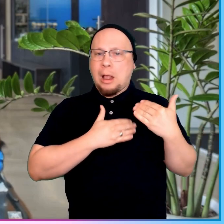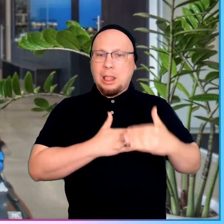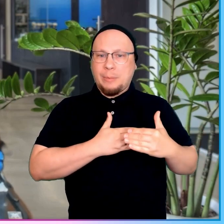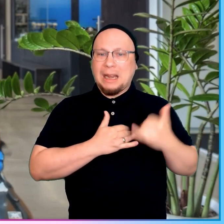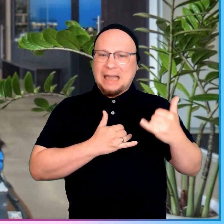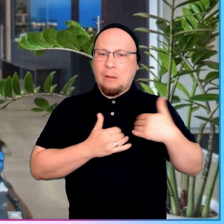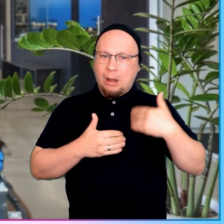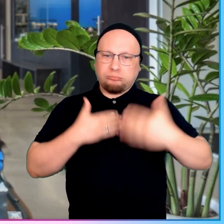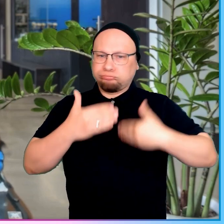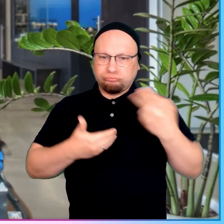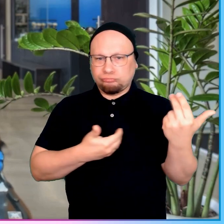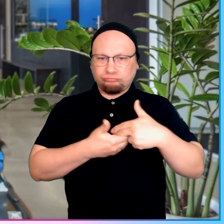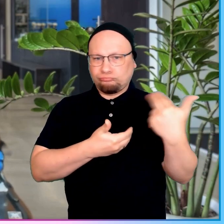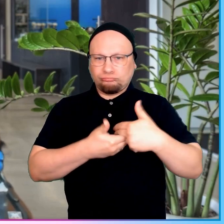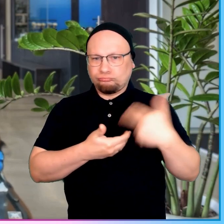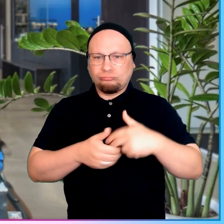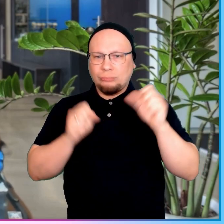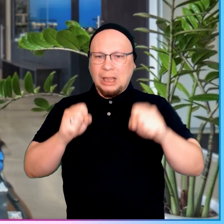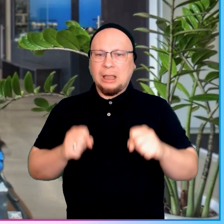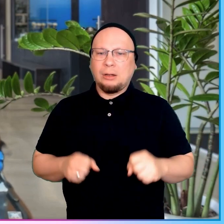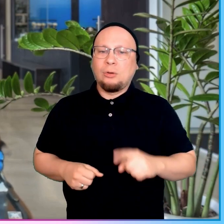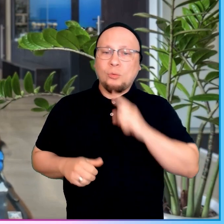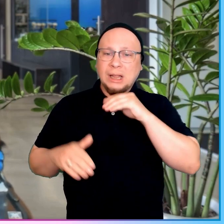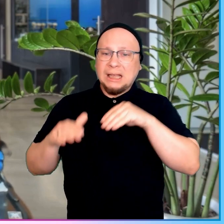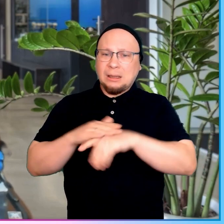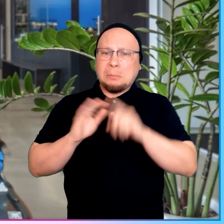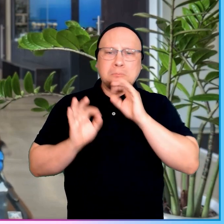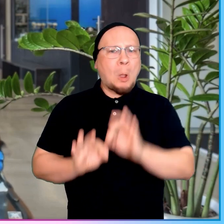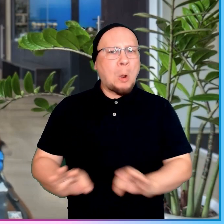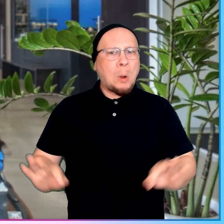started, so accessibility’s something that’s quite important to me, and it’s really great